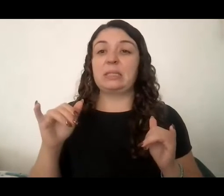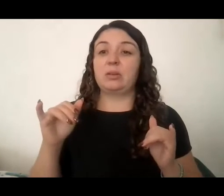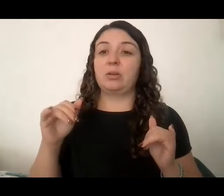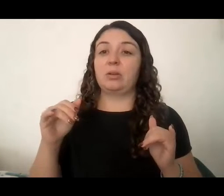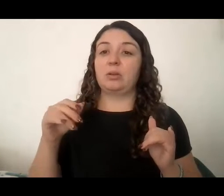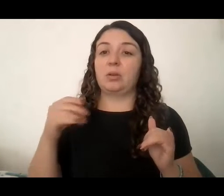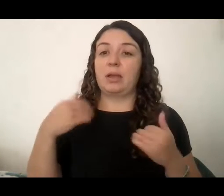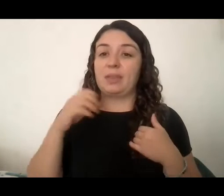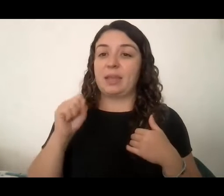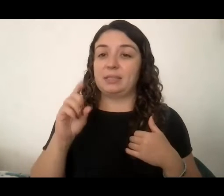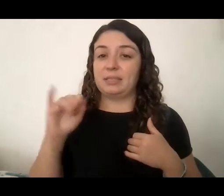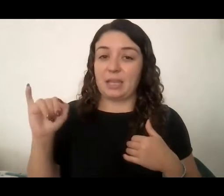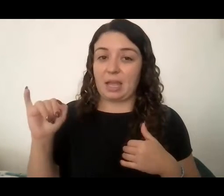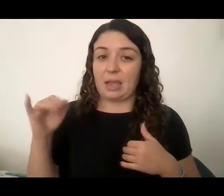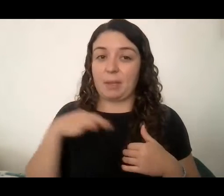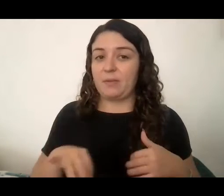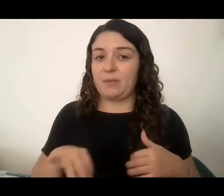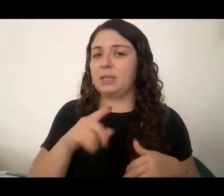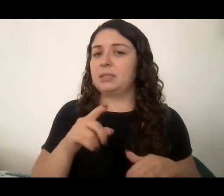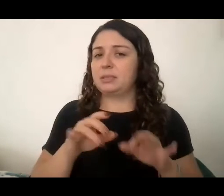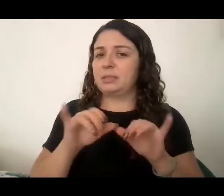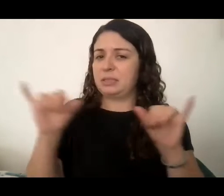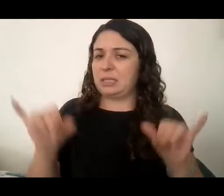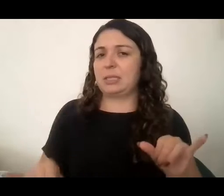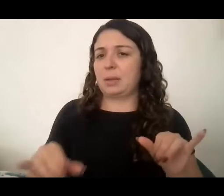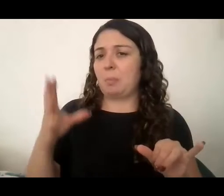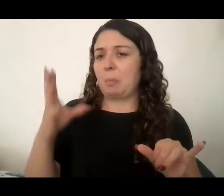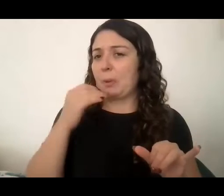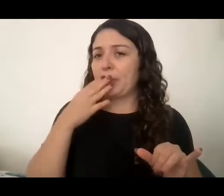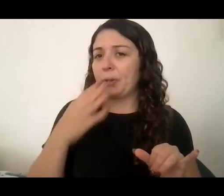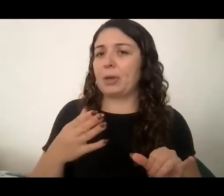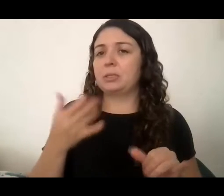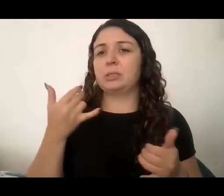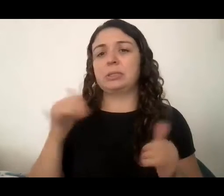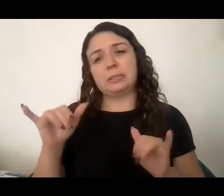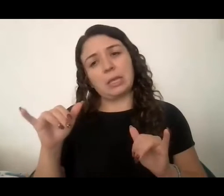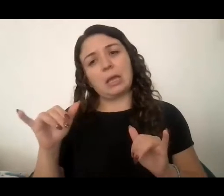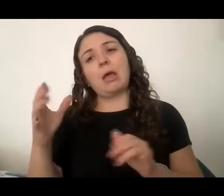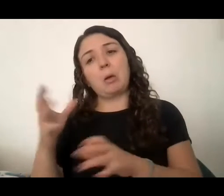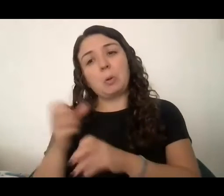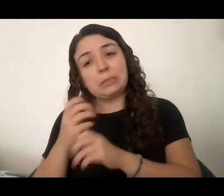this system works pretty well. Right? She is continuing to receive her SSDI like she expects,